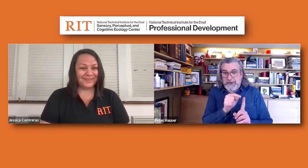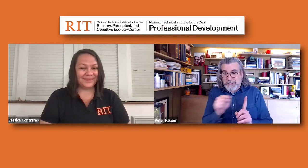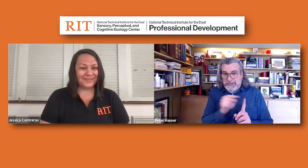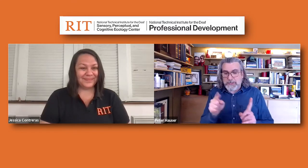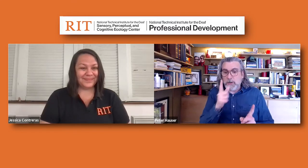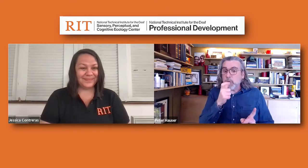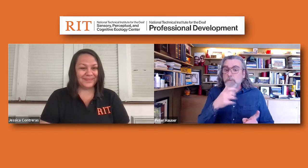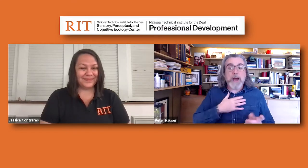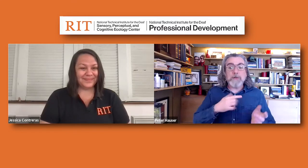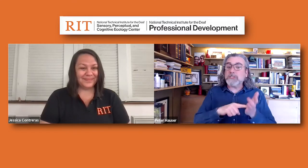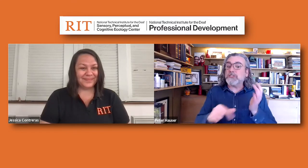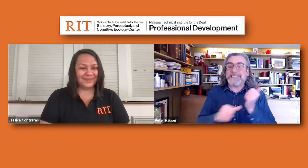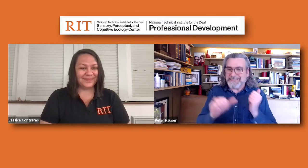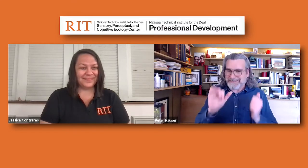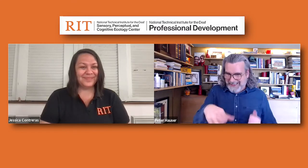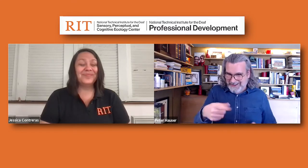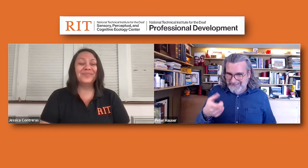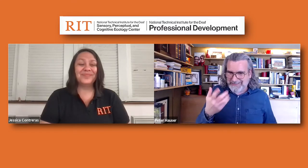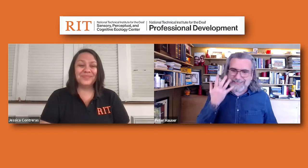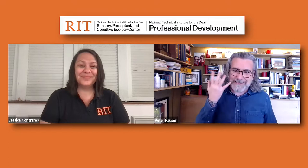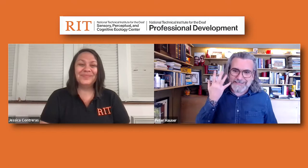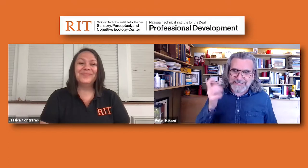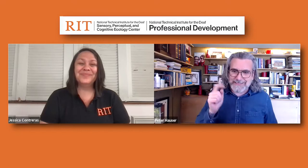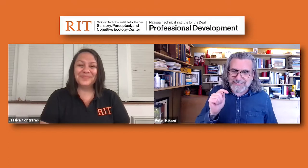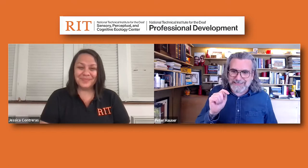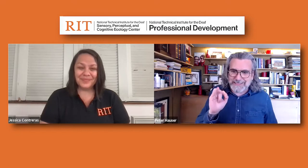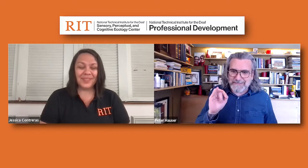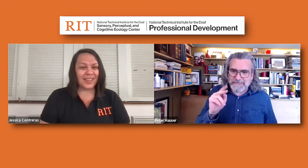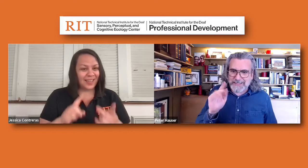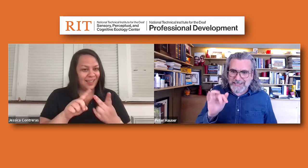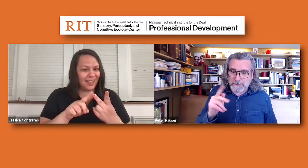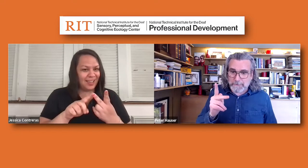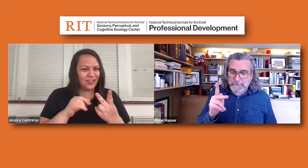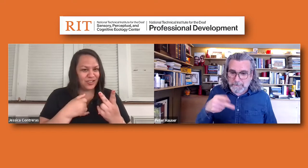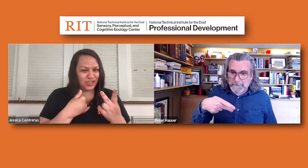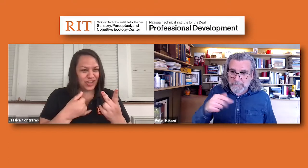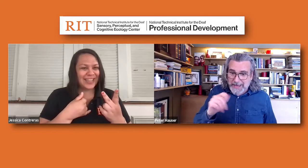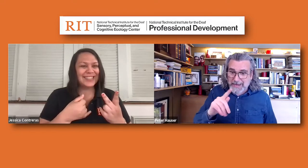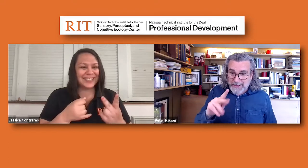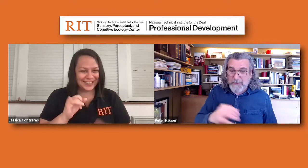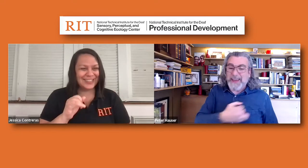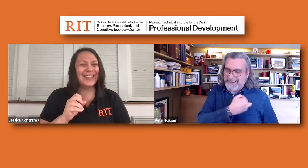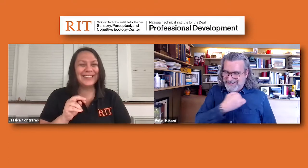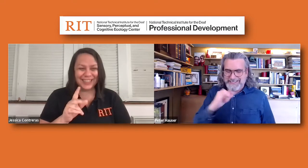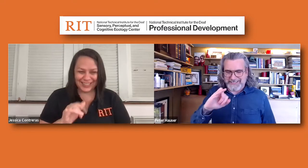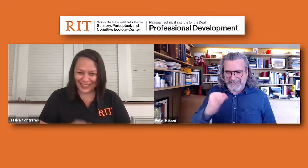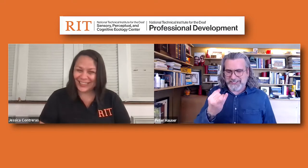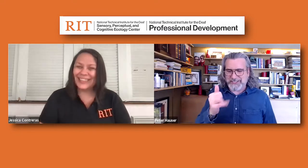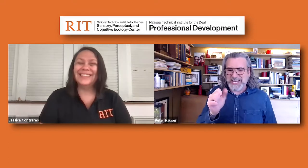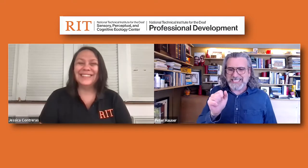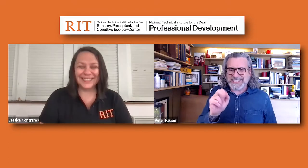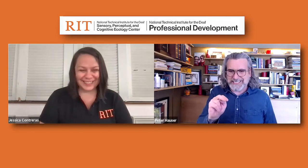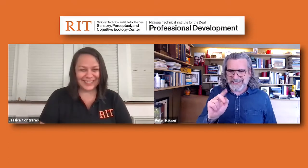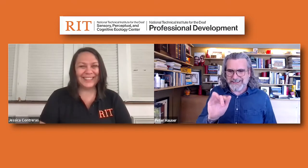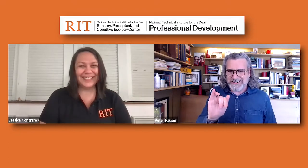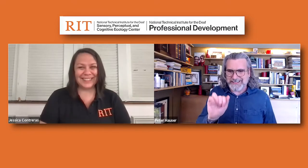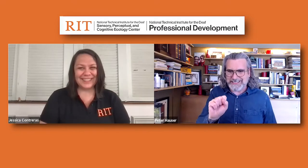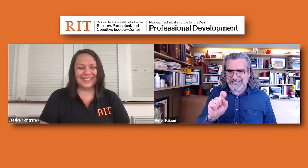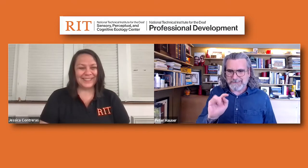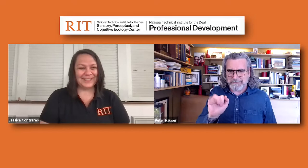Peter: And yes, yes. In the first few years, actually, Tiffany Panko was one of my research assistants as well as Jason Listman,